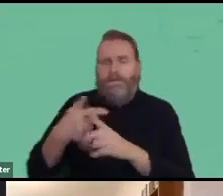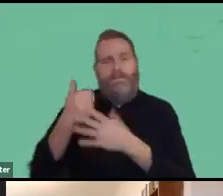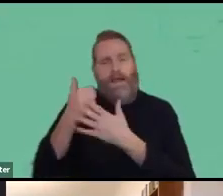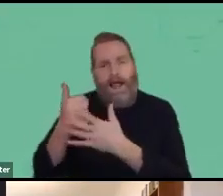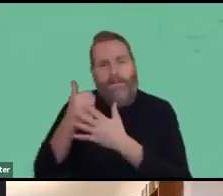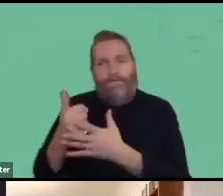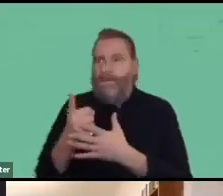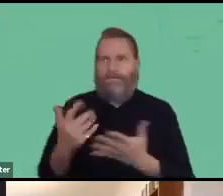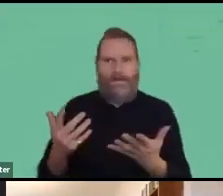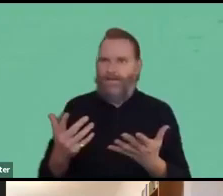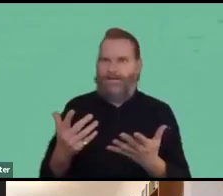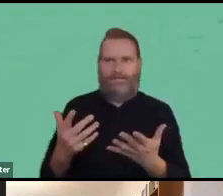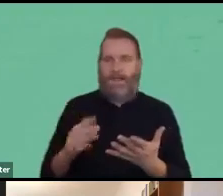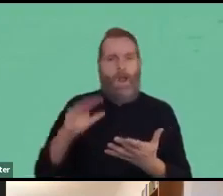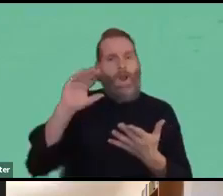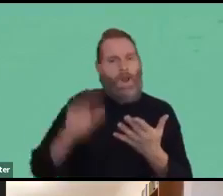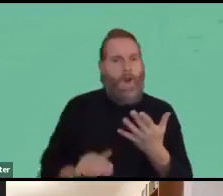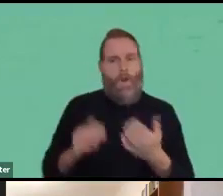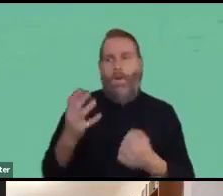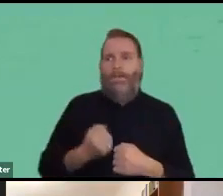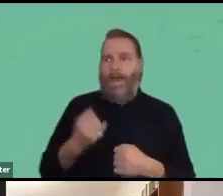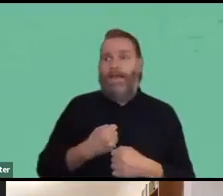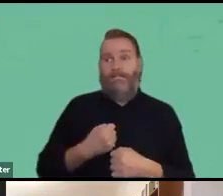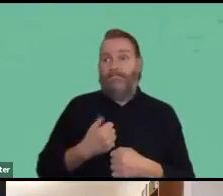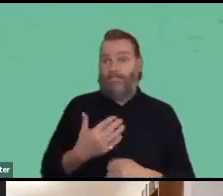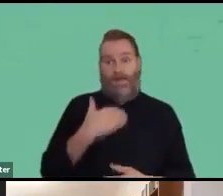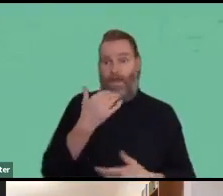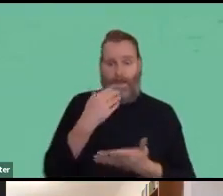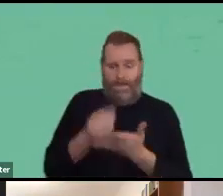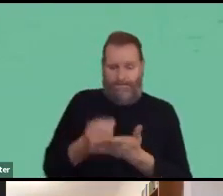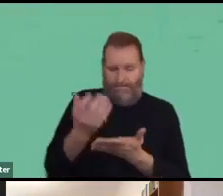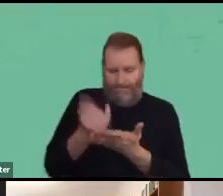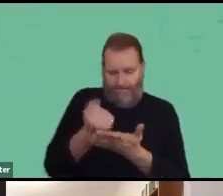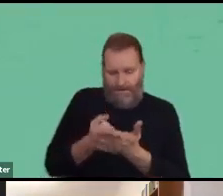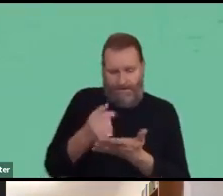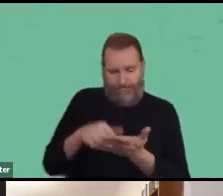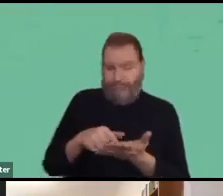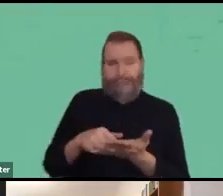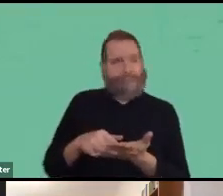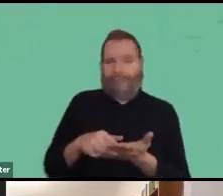of it because it's simply not enough to survive on I have huge hopes for tonight's parliamentary